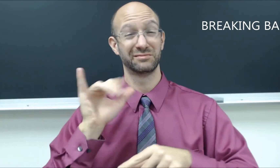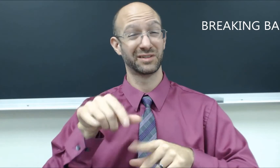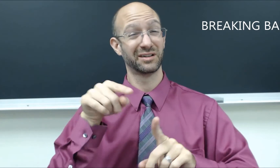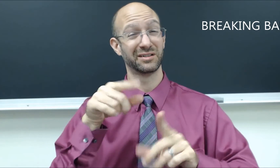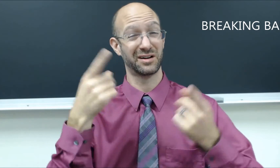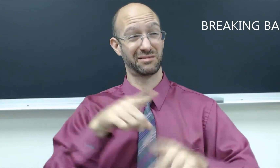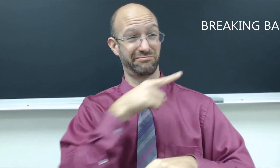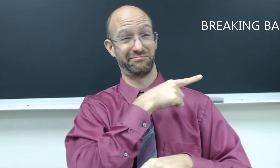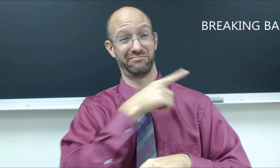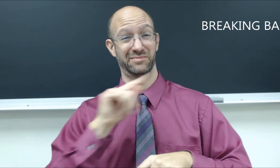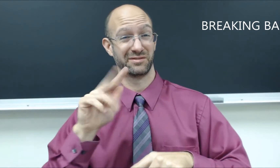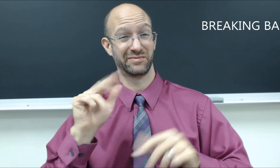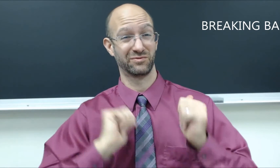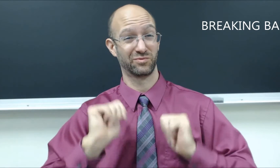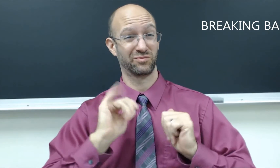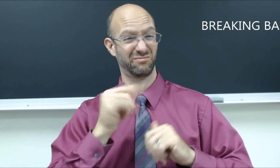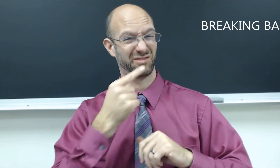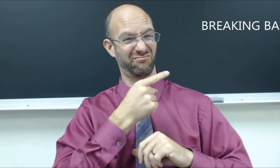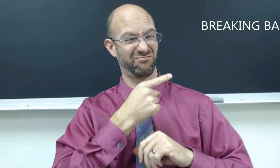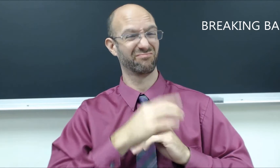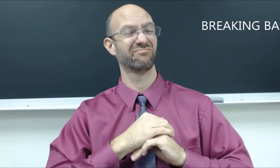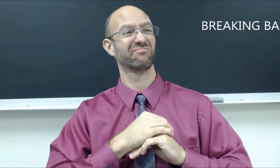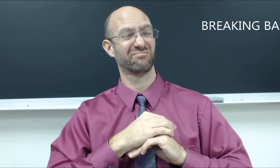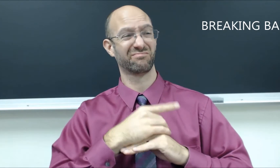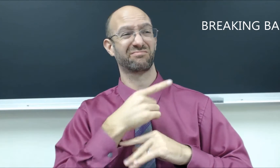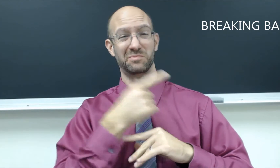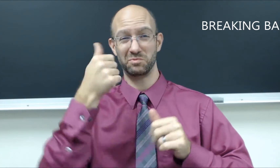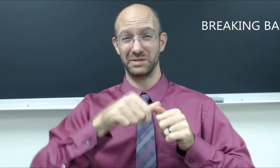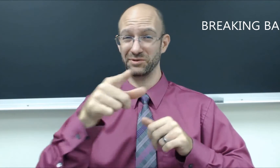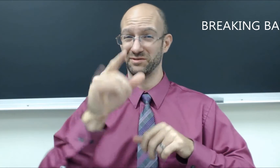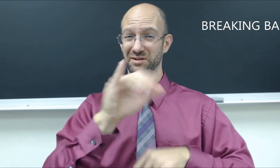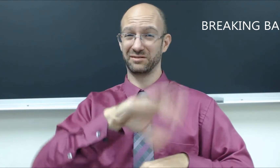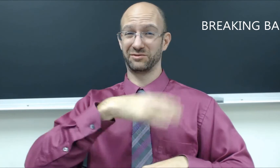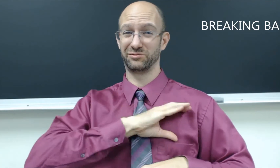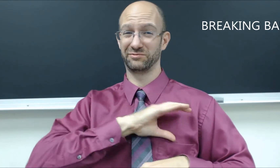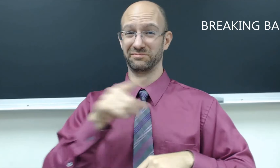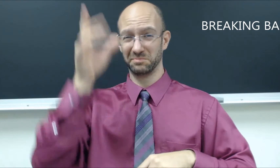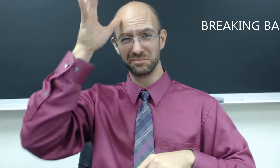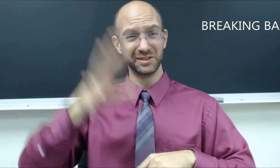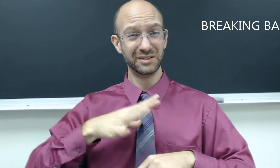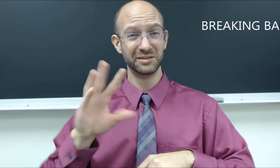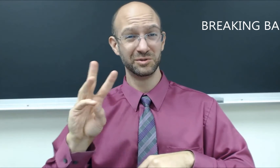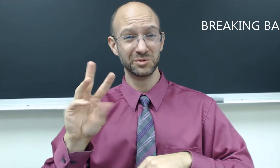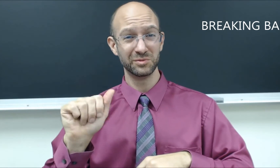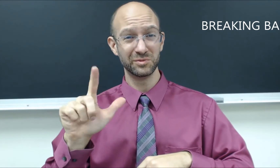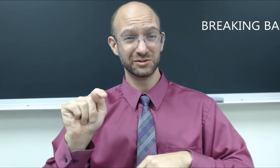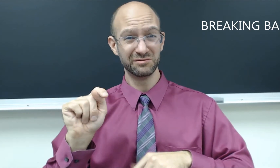That is what happened with the TV show, "Breaking Bad." You remember the character, a guy named Walt?